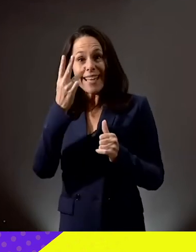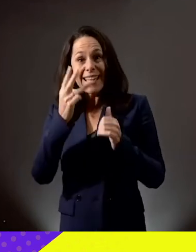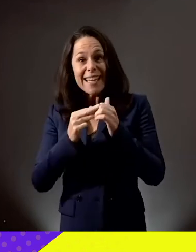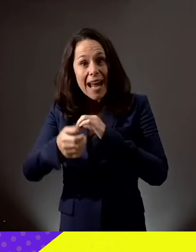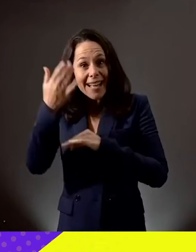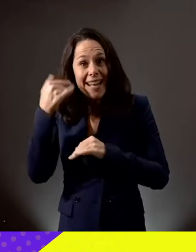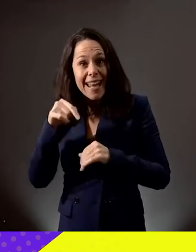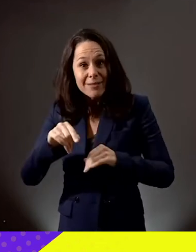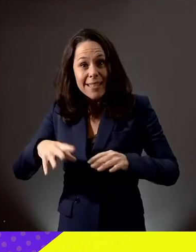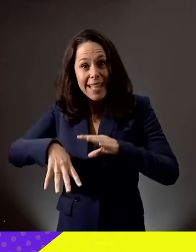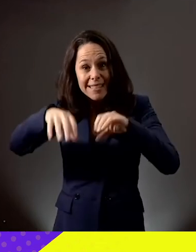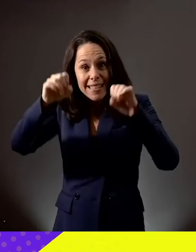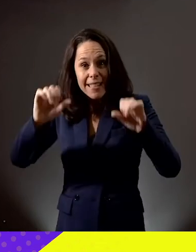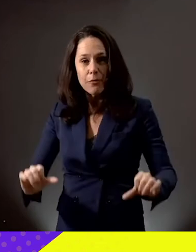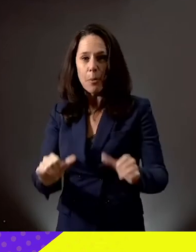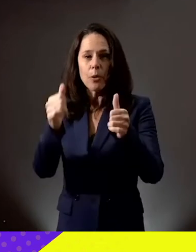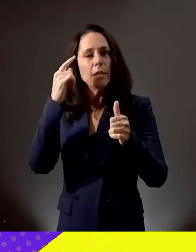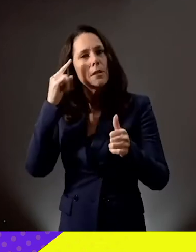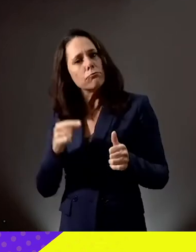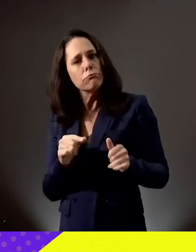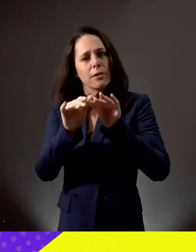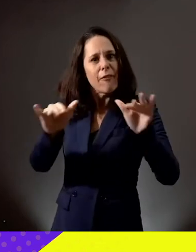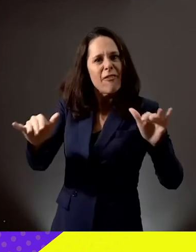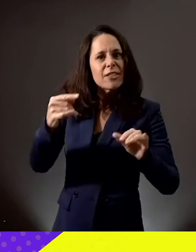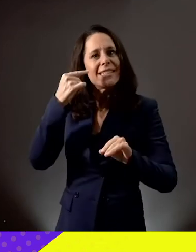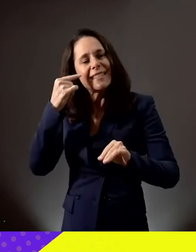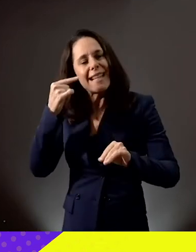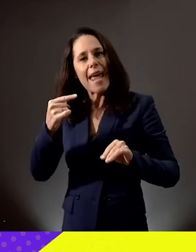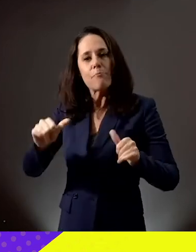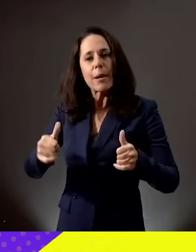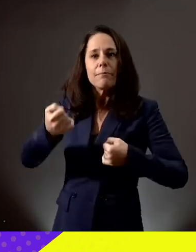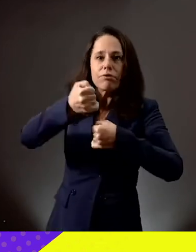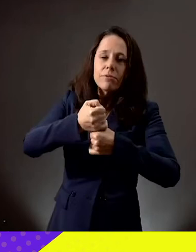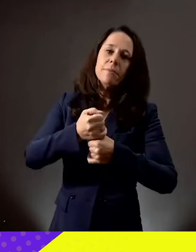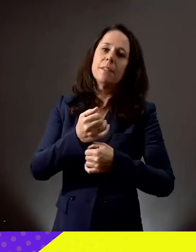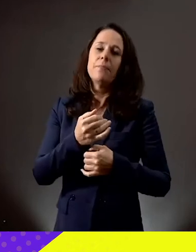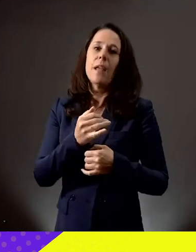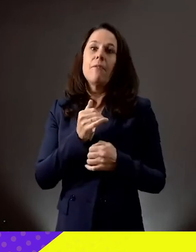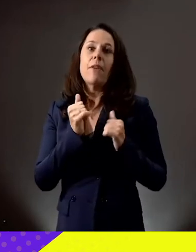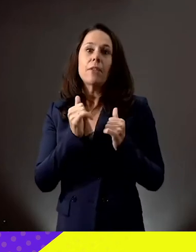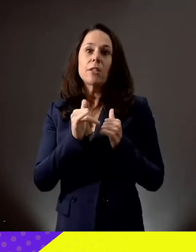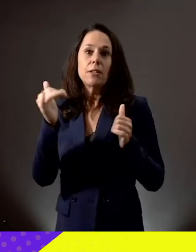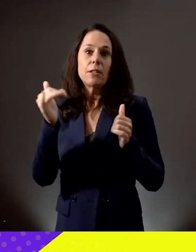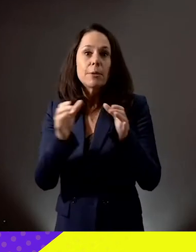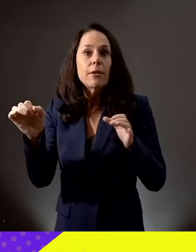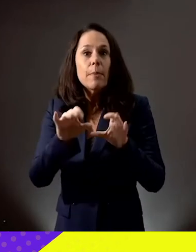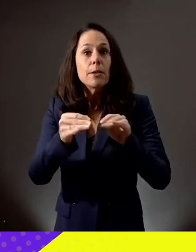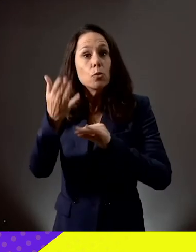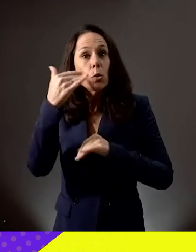We wanted to put Diversity Day on the map, making many companies join in. Back then it was 100 companies and we were so proud of that.